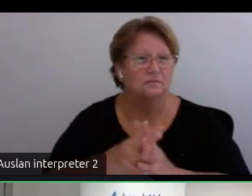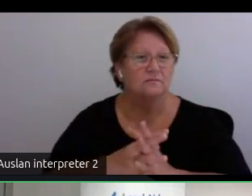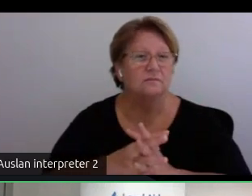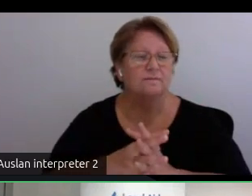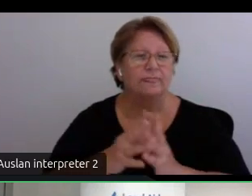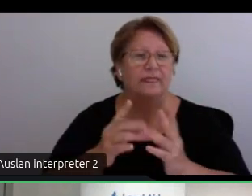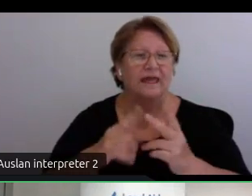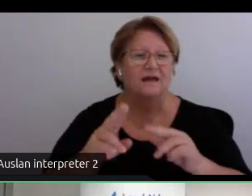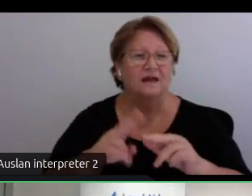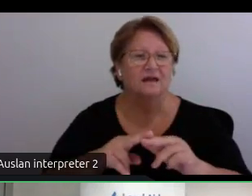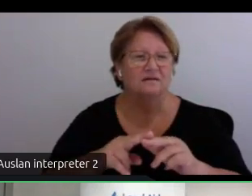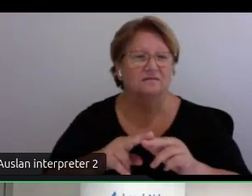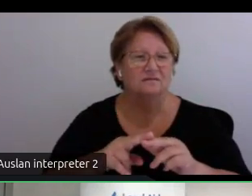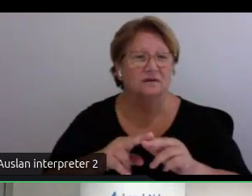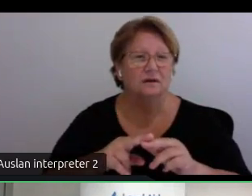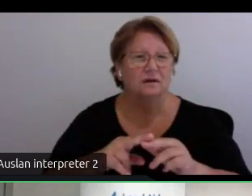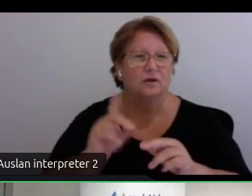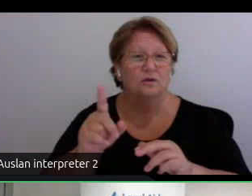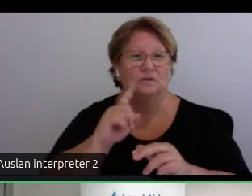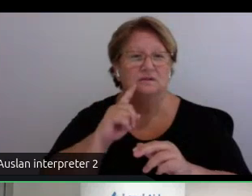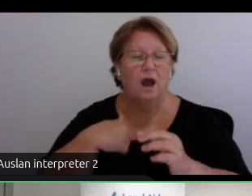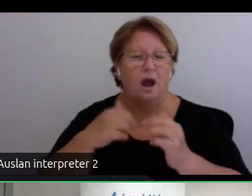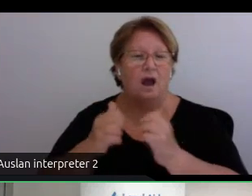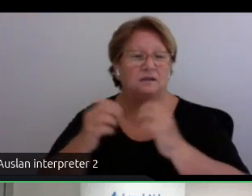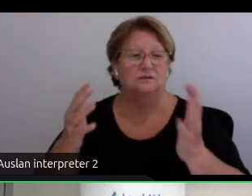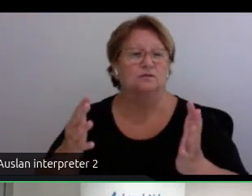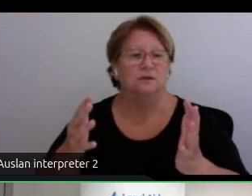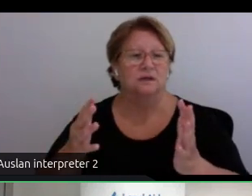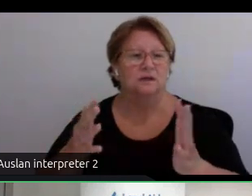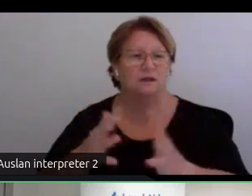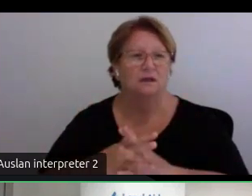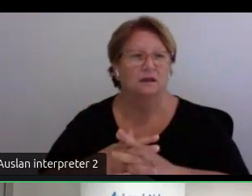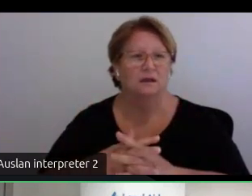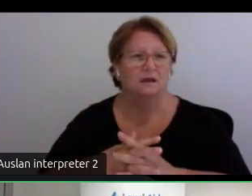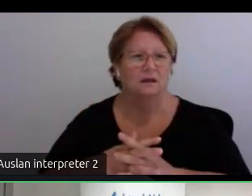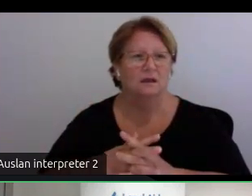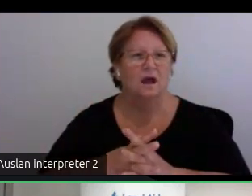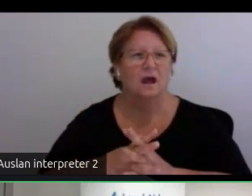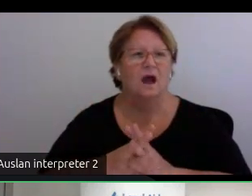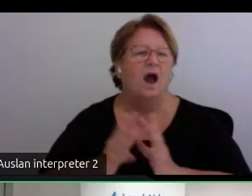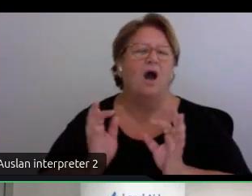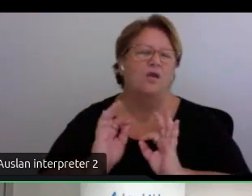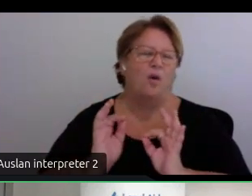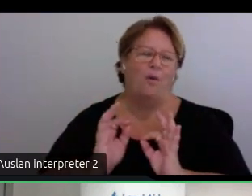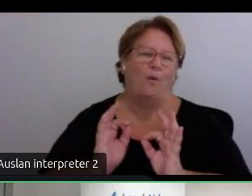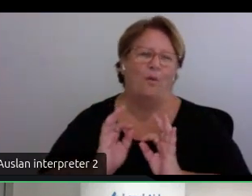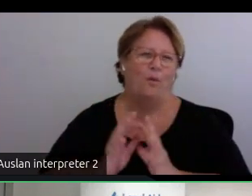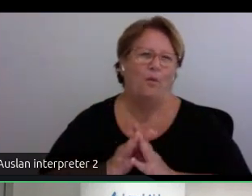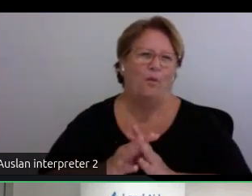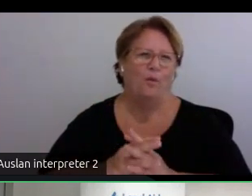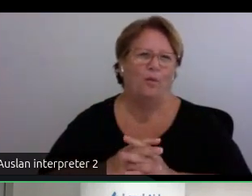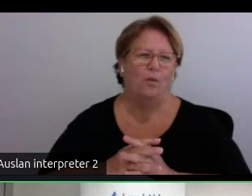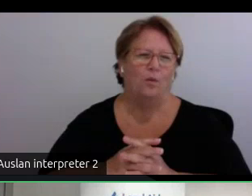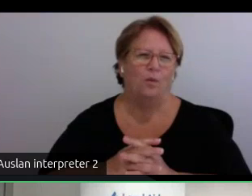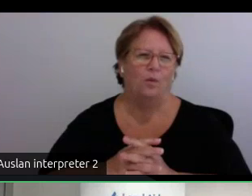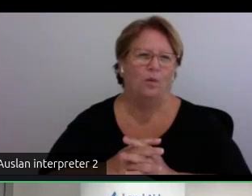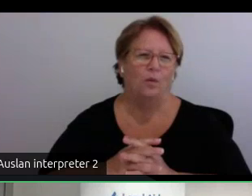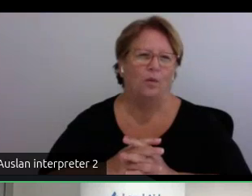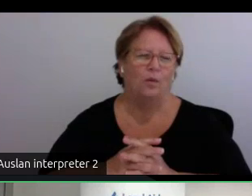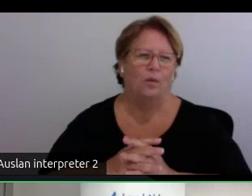me. If all you do is say, I disagree. Oh gosh, no. That's ridiculous. Um, look, I wouldn't rule